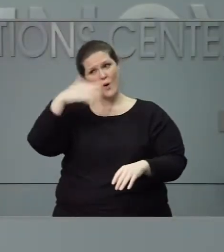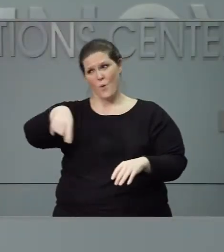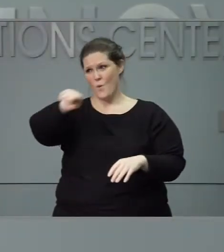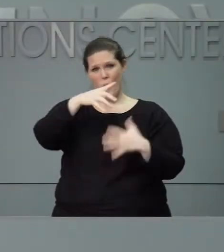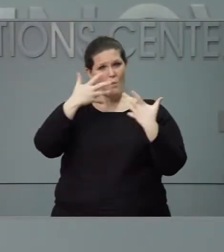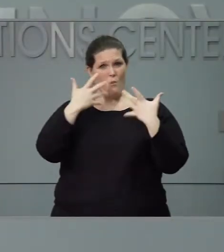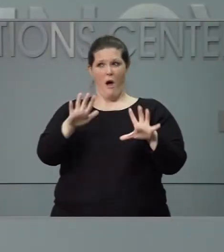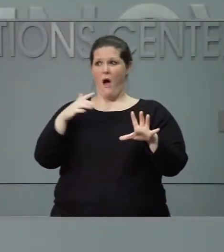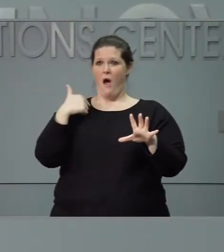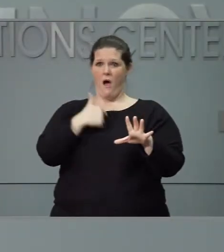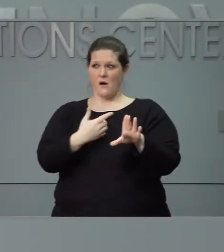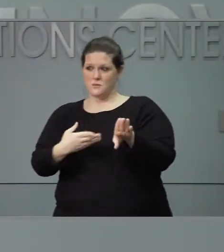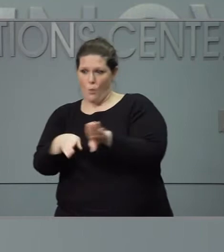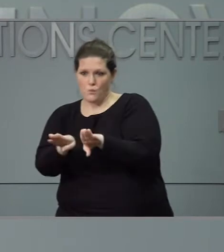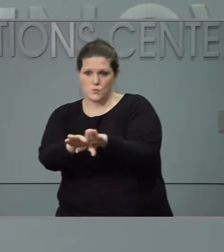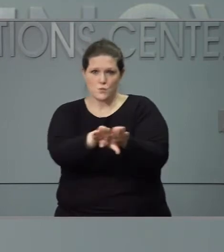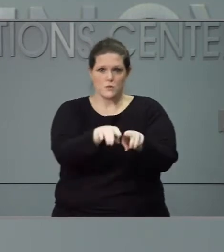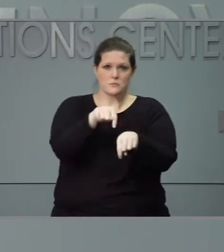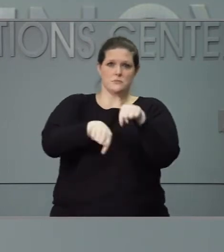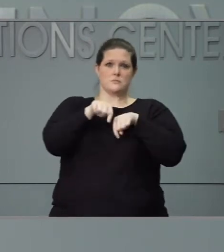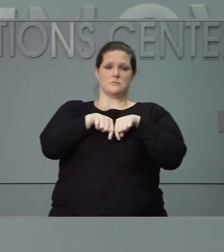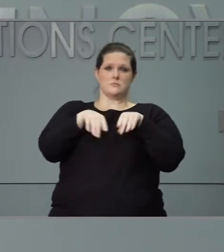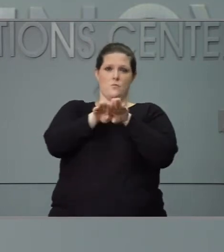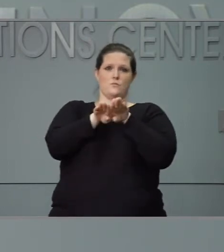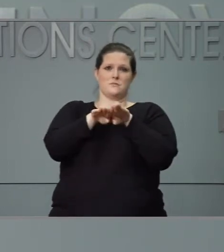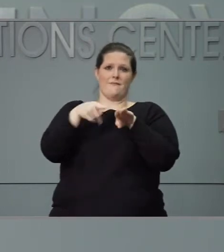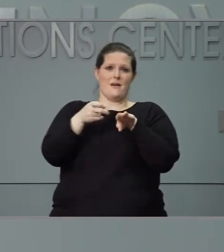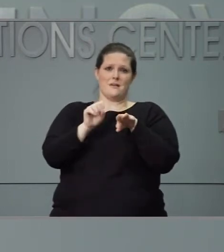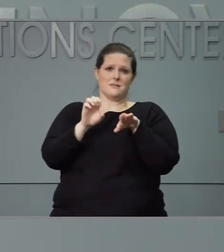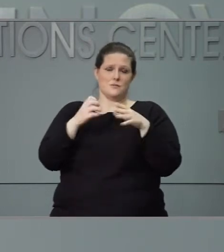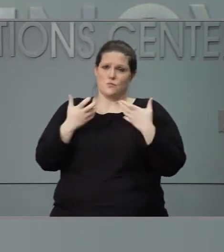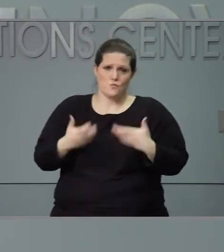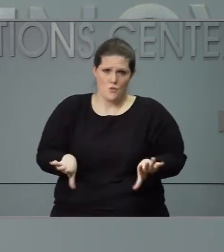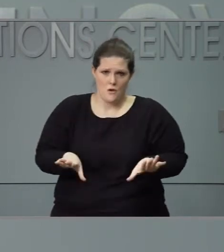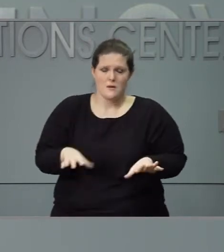Gov. Cooper: PARA REDUCIRÁ EL VIRUS, HAY QUE MANTENER LA